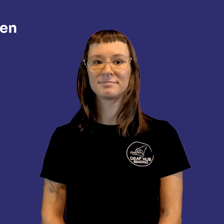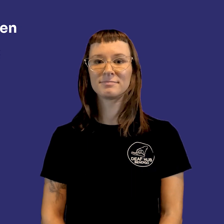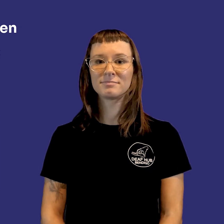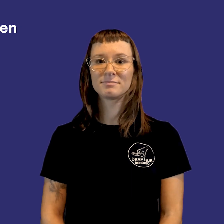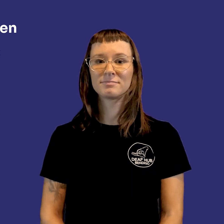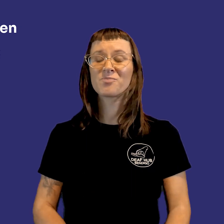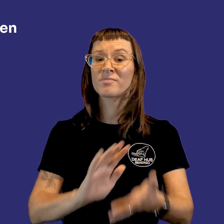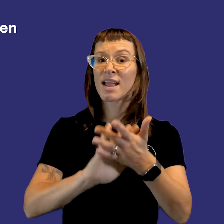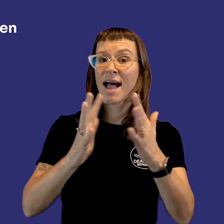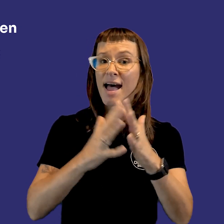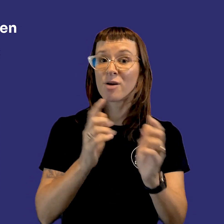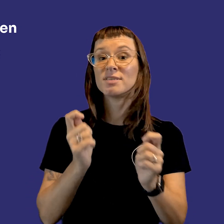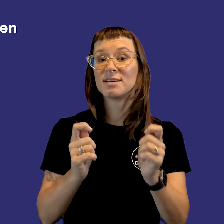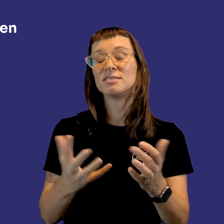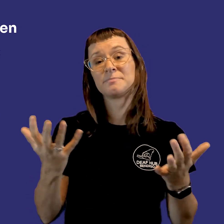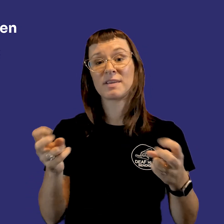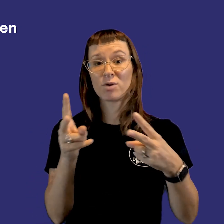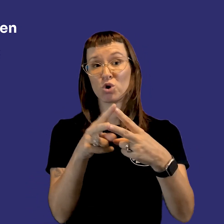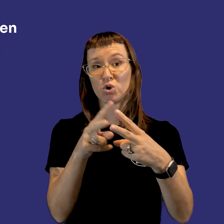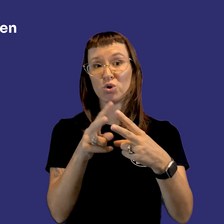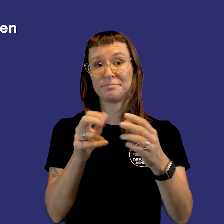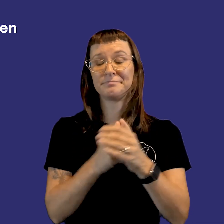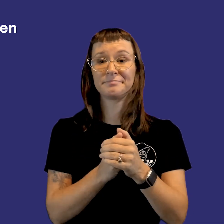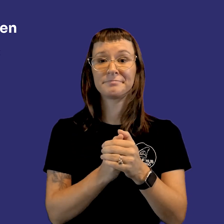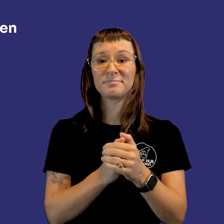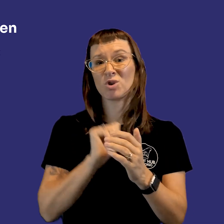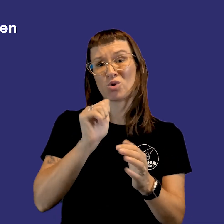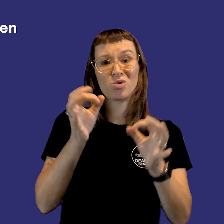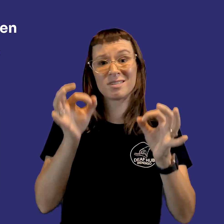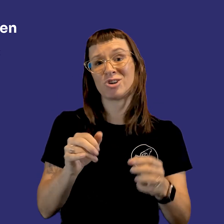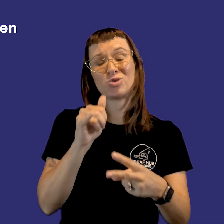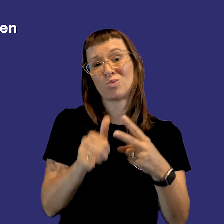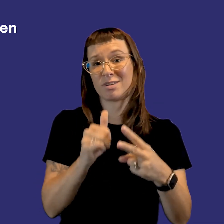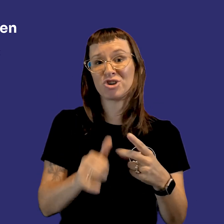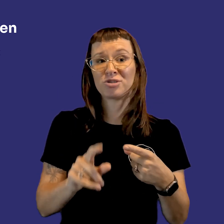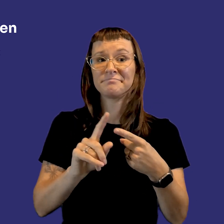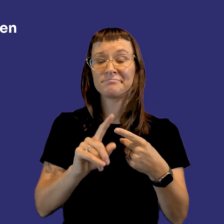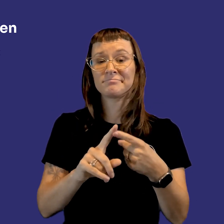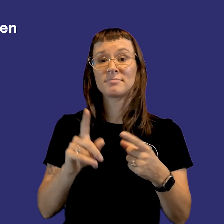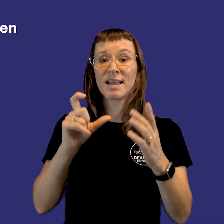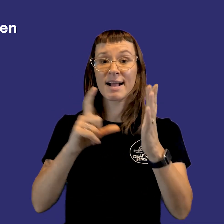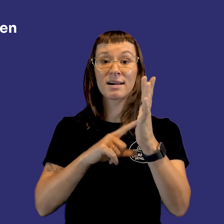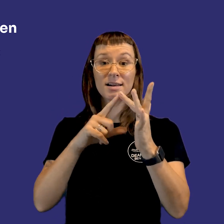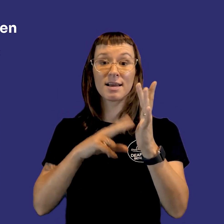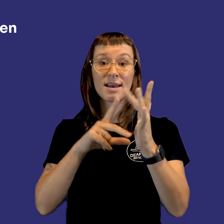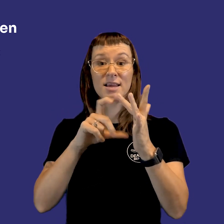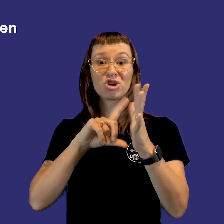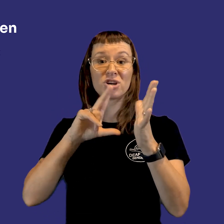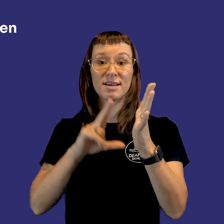When it comes to collecting a Cervical Screening Test, you have two options. The first option is a clinician-collected specimen.